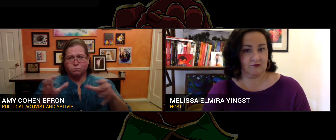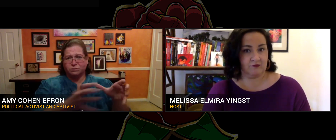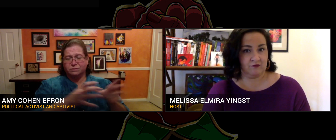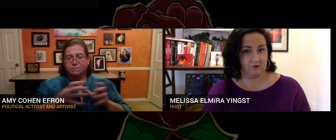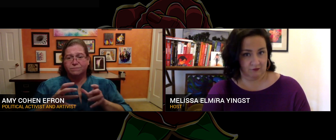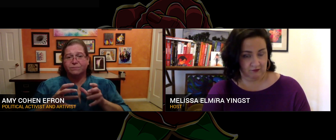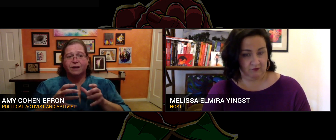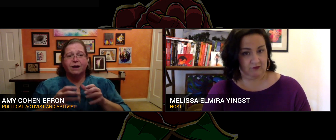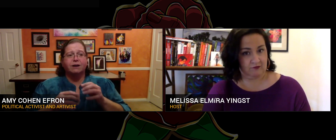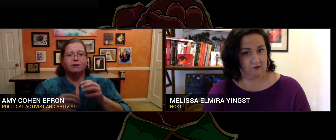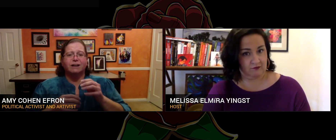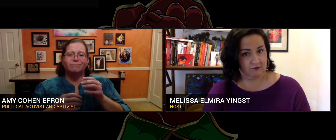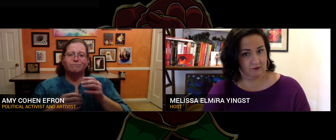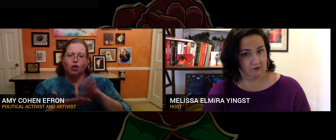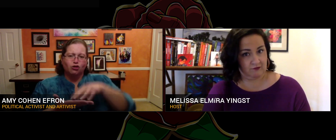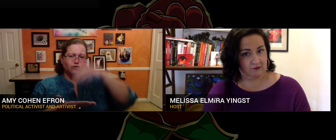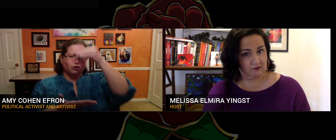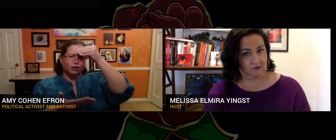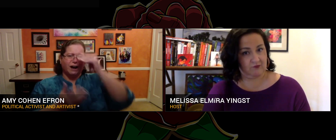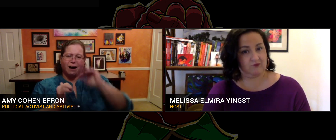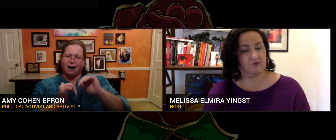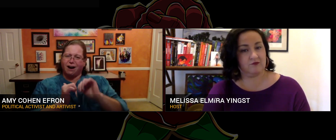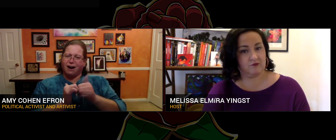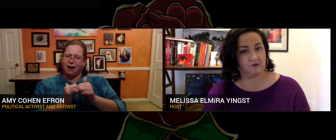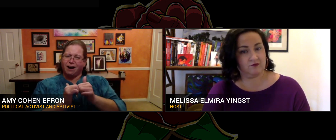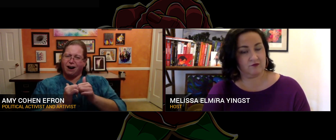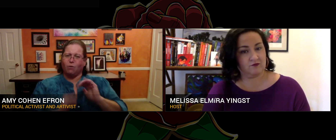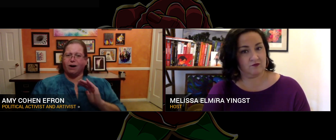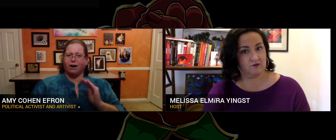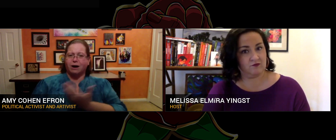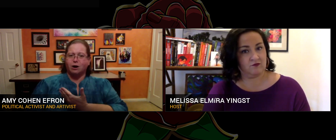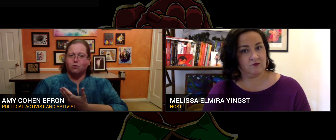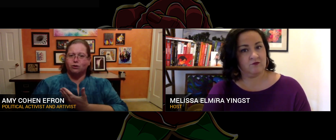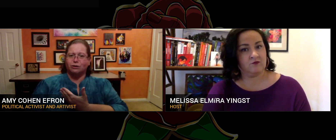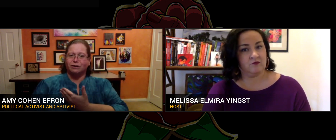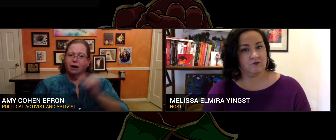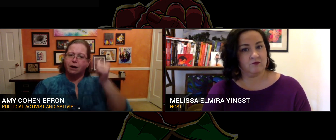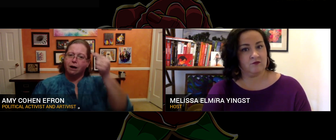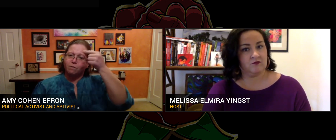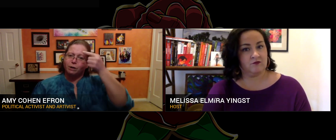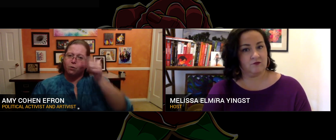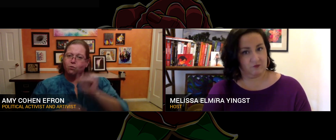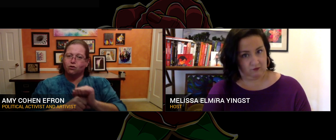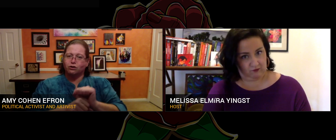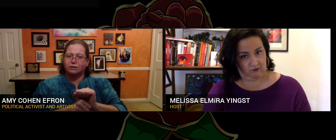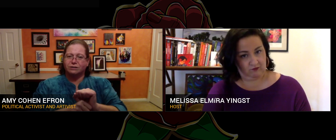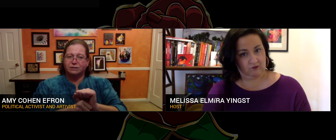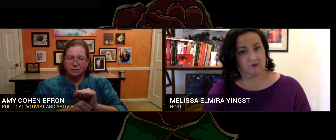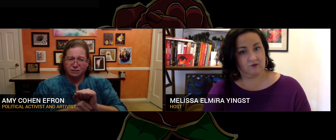should learn how our government works,